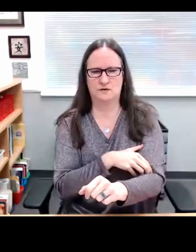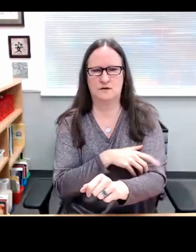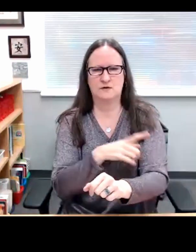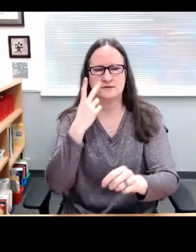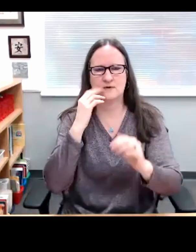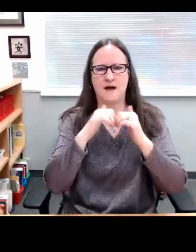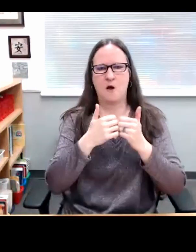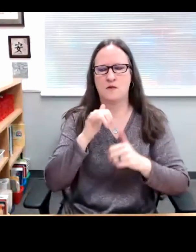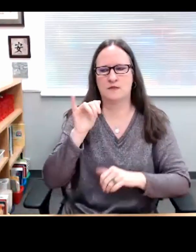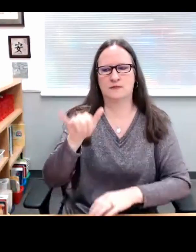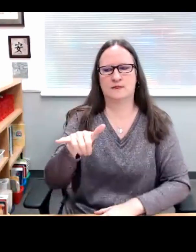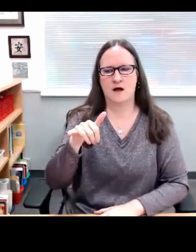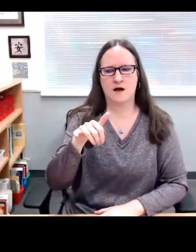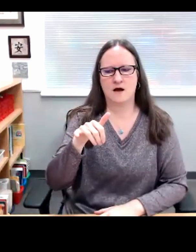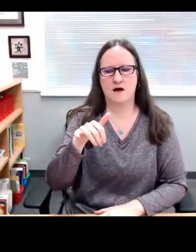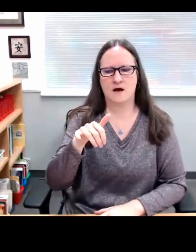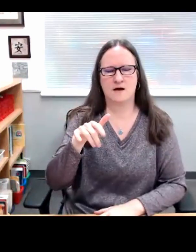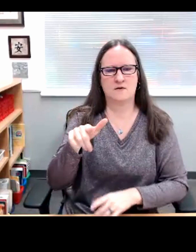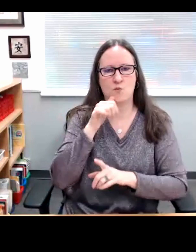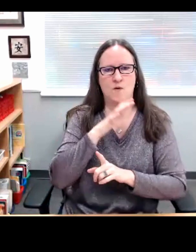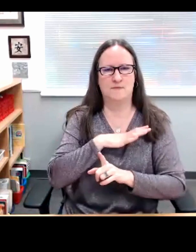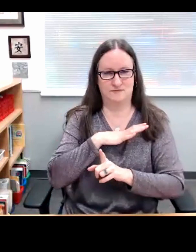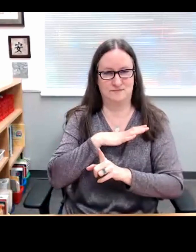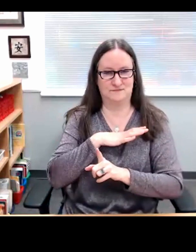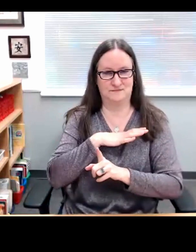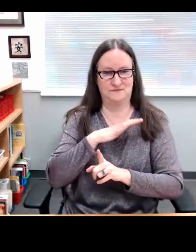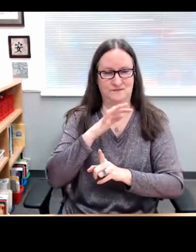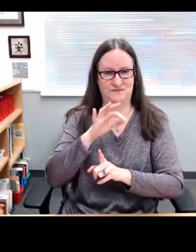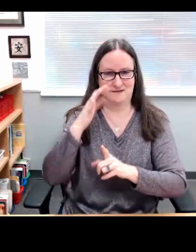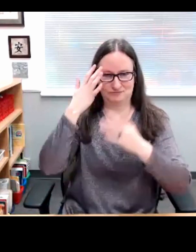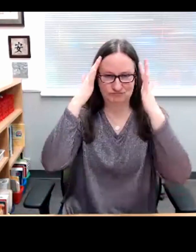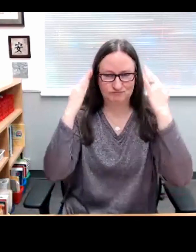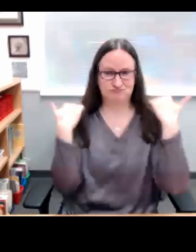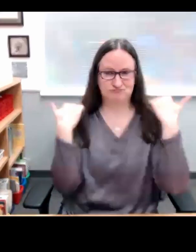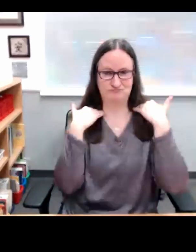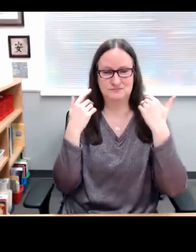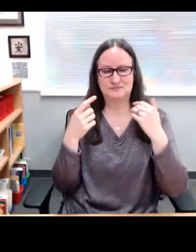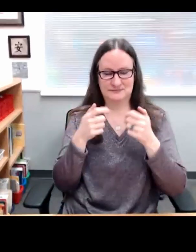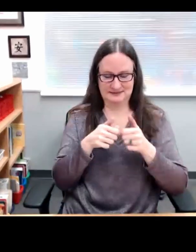That is so powerful. You see how the, the woman with the